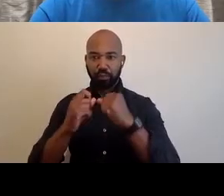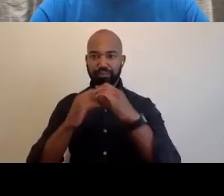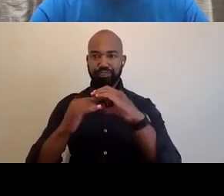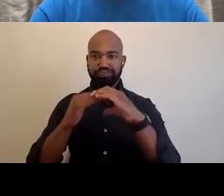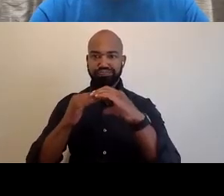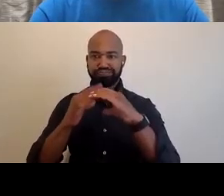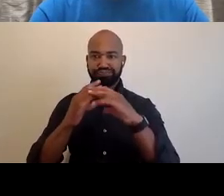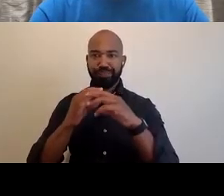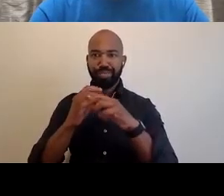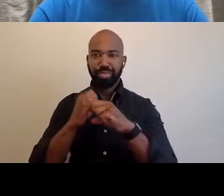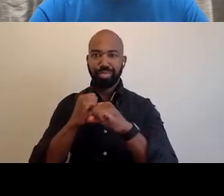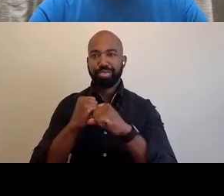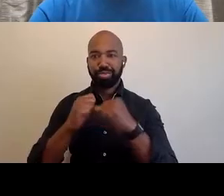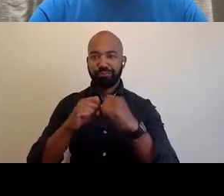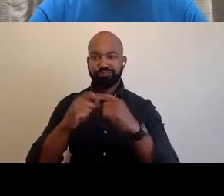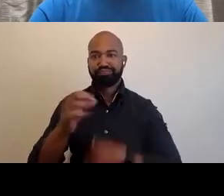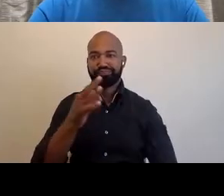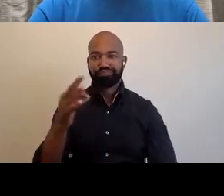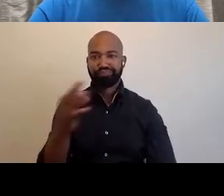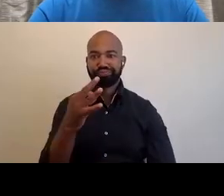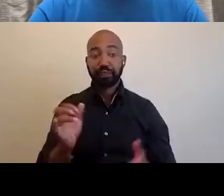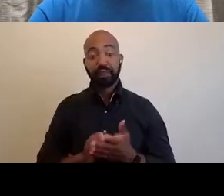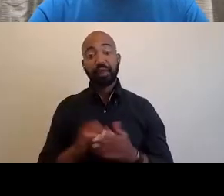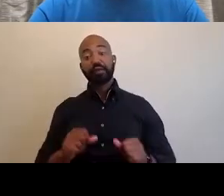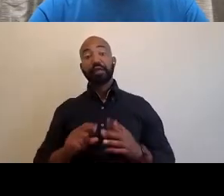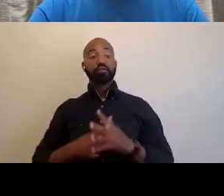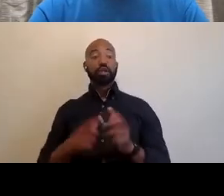on a low dose aspirin just to reduce that risk.